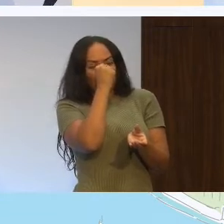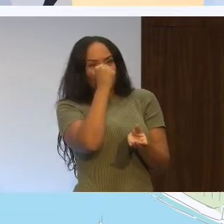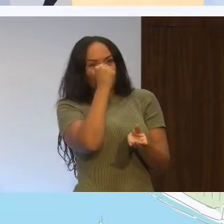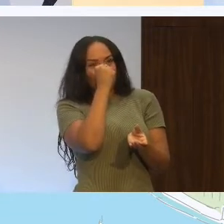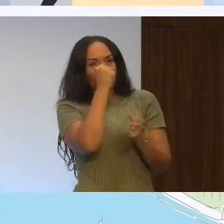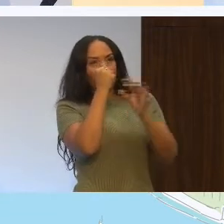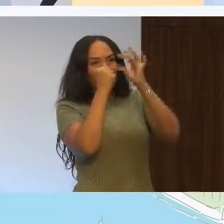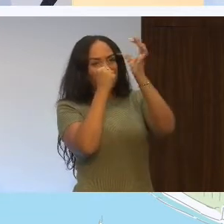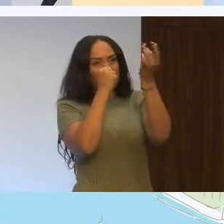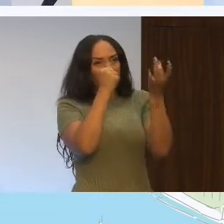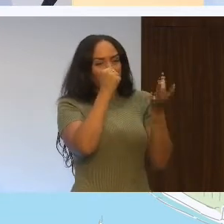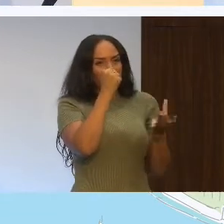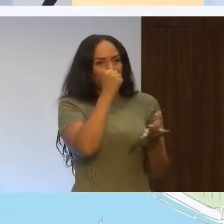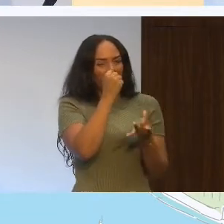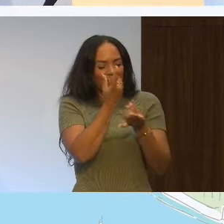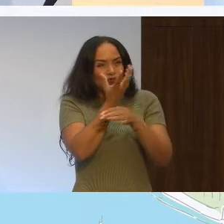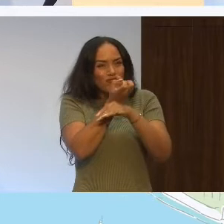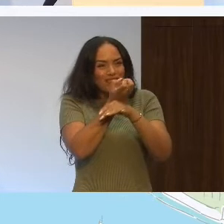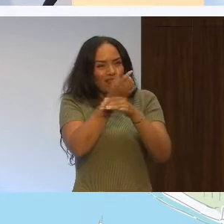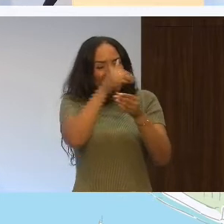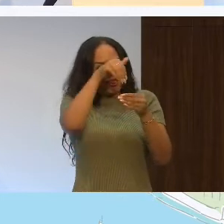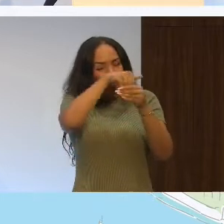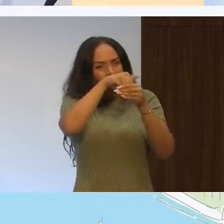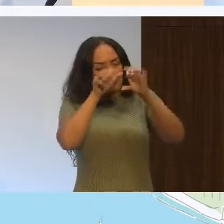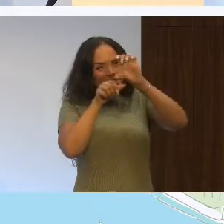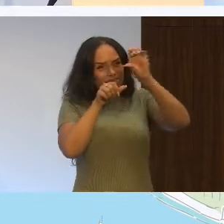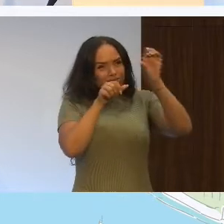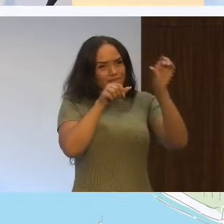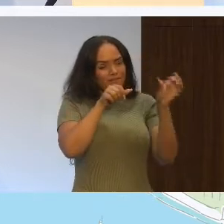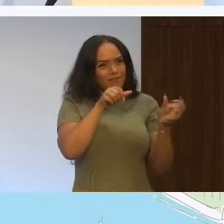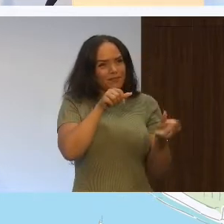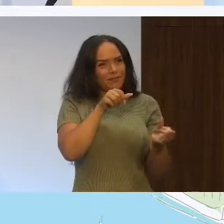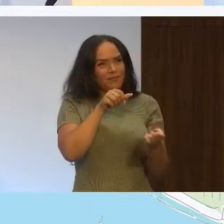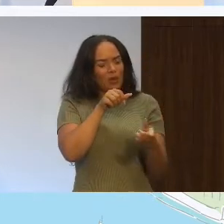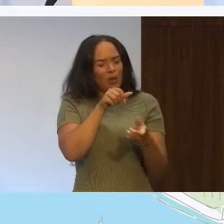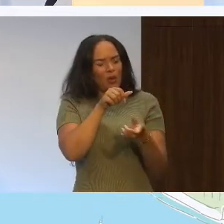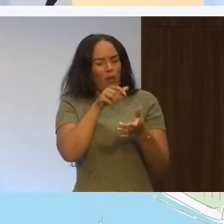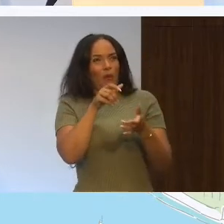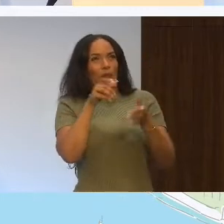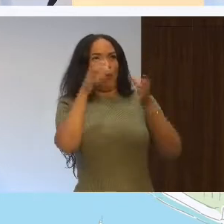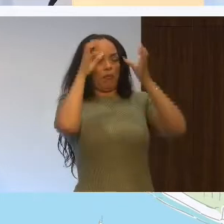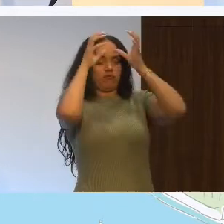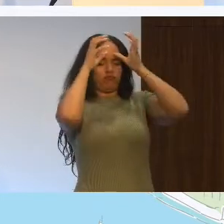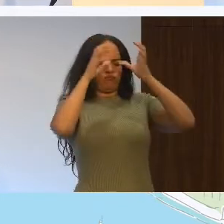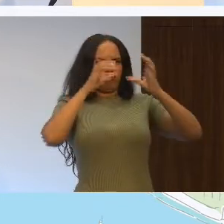When you have one of these tiny crystals inside, inside that canal, you feel your brain tells you that you're in a rollercoaster,